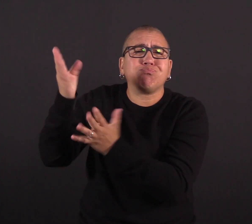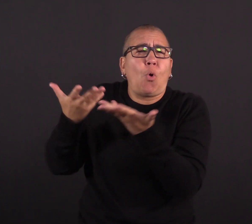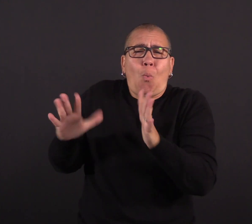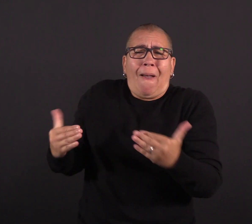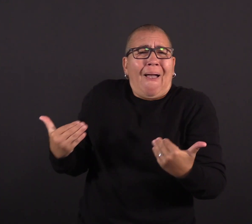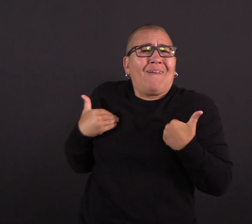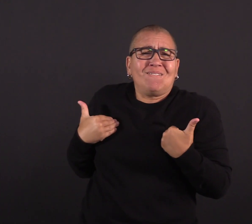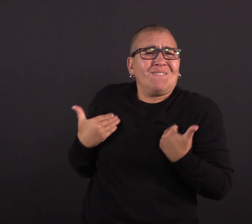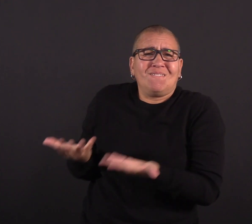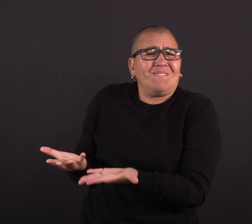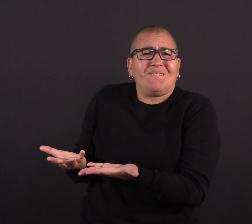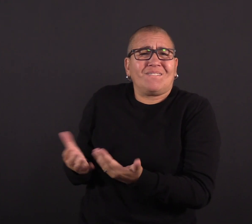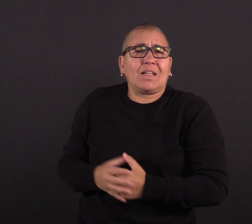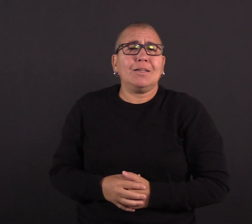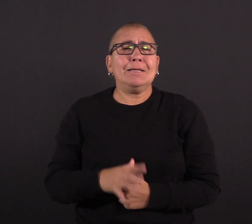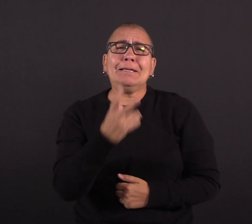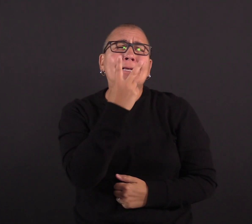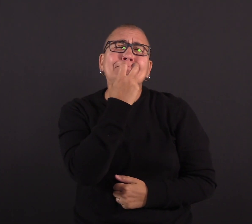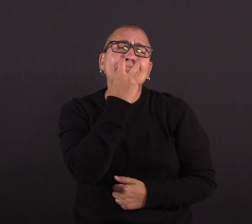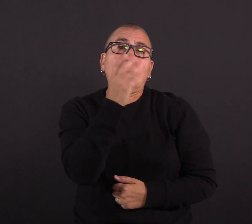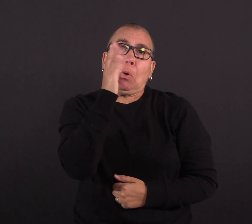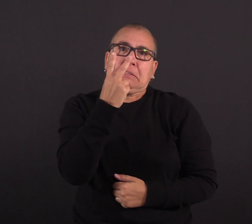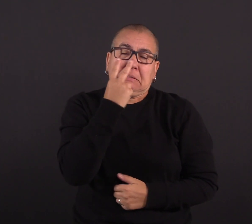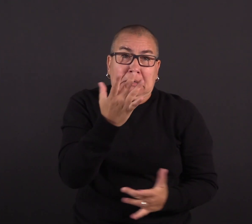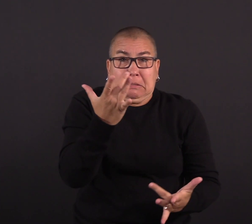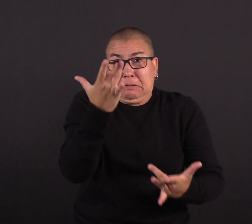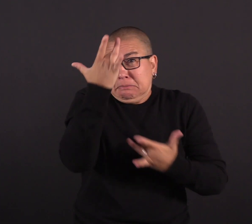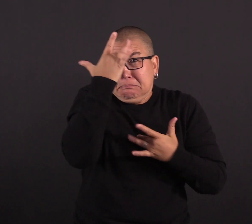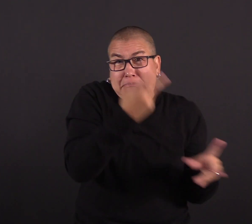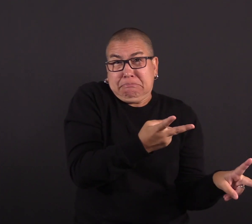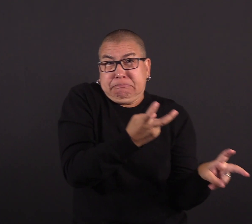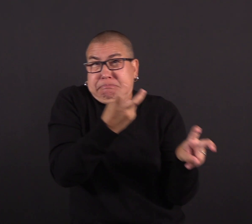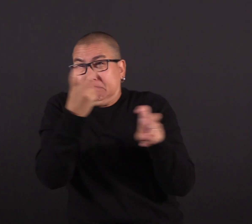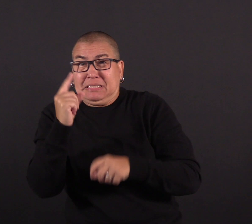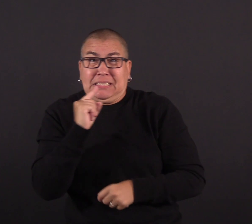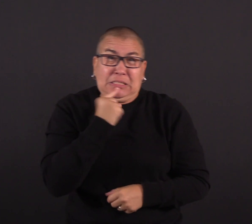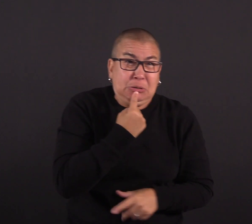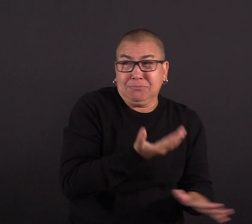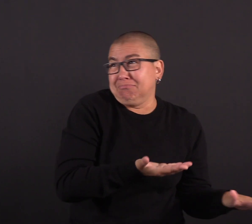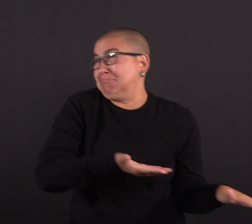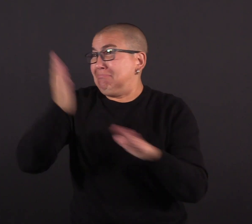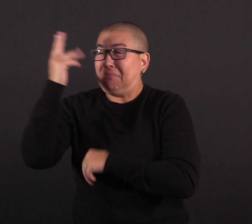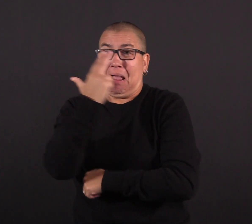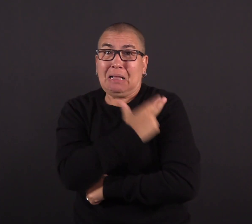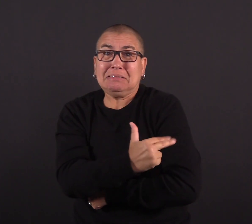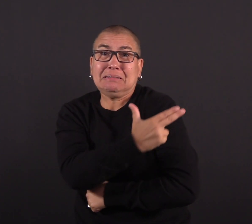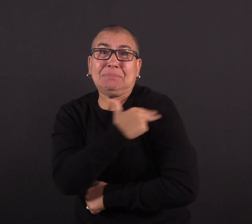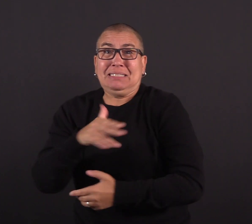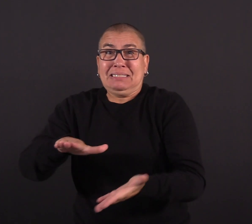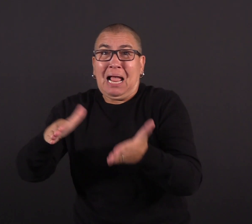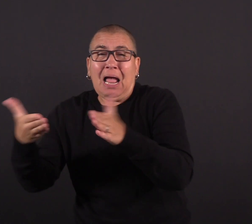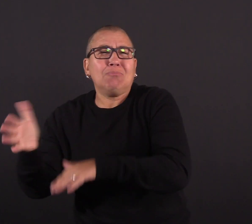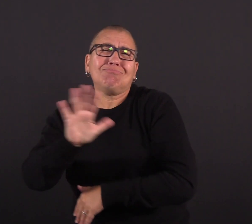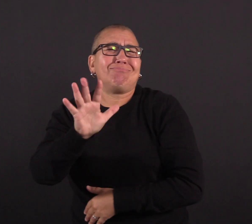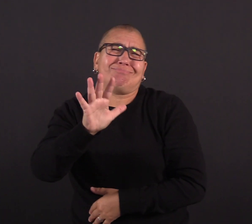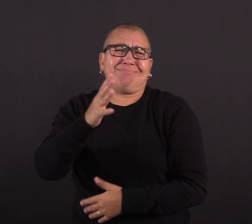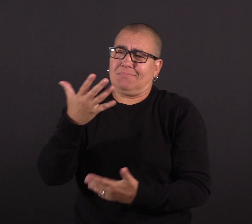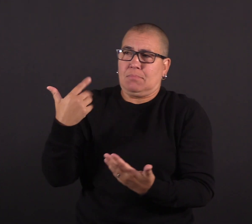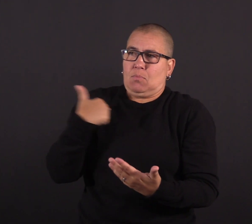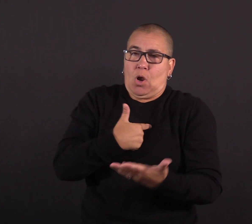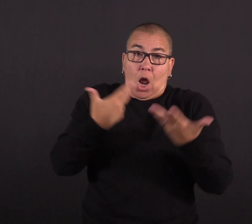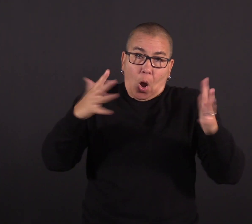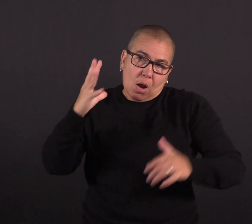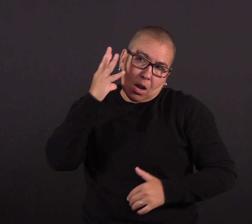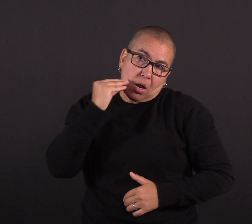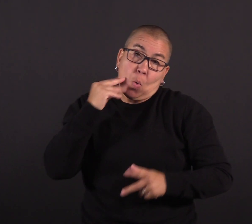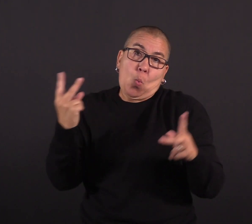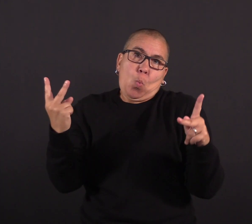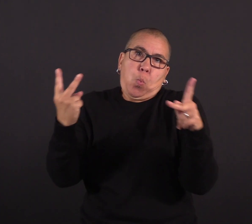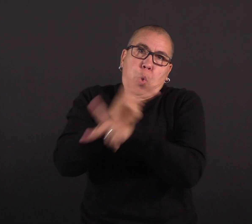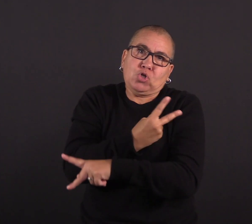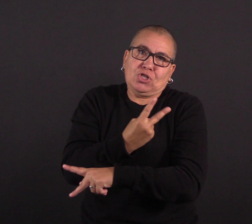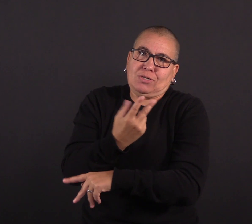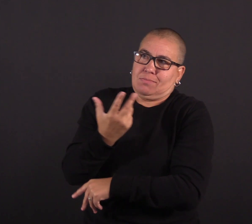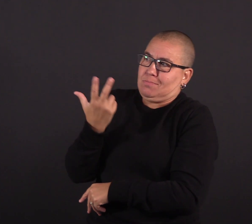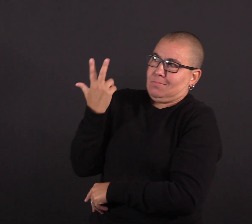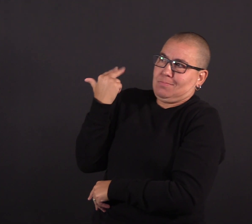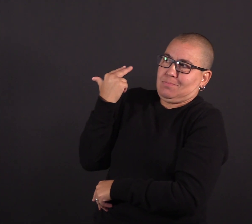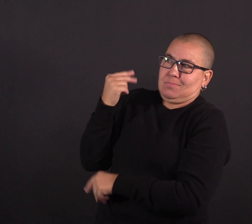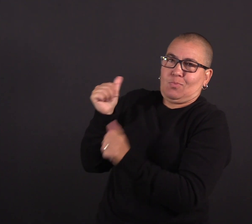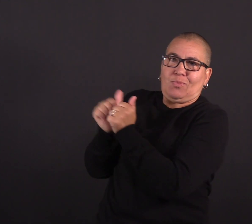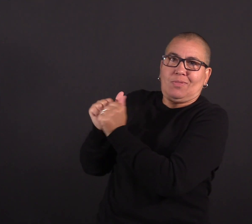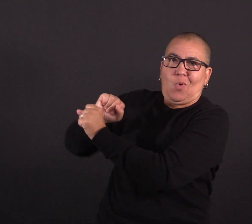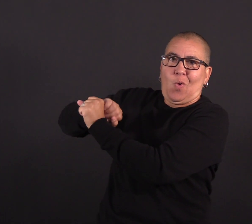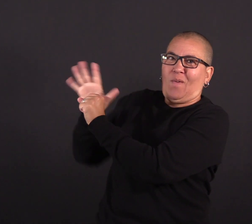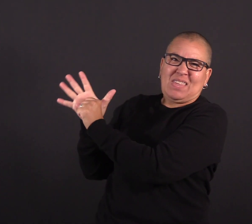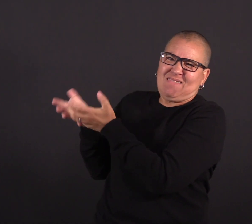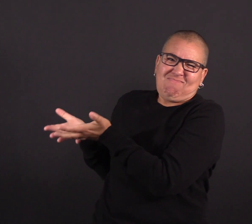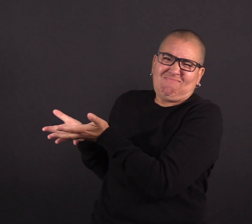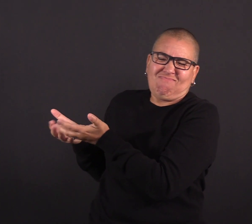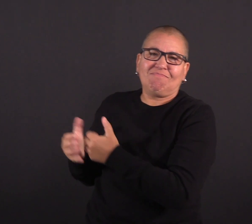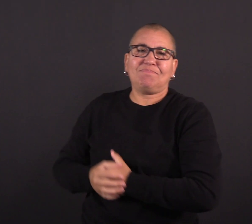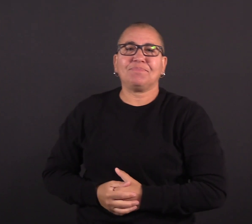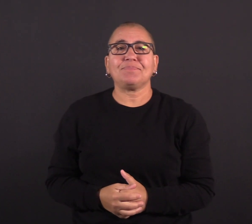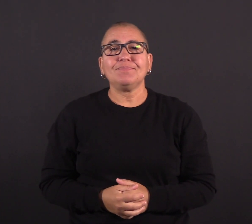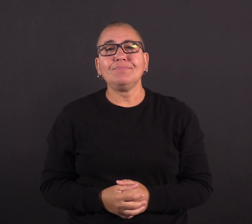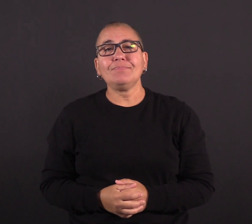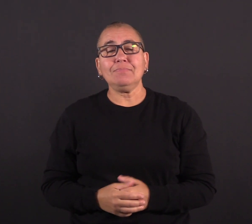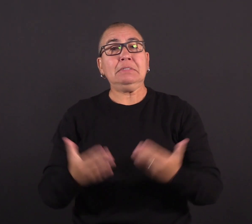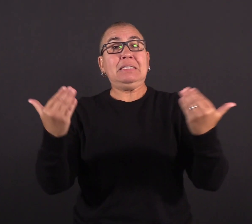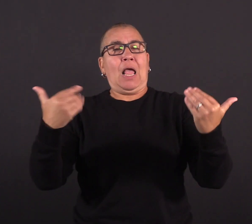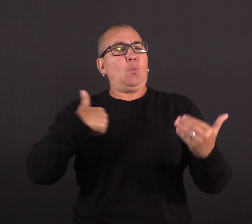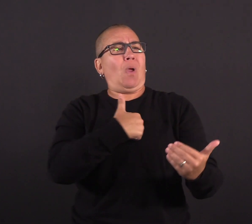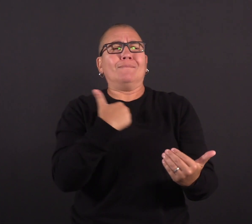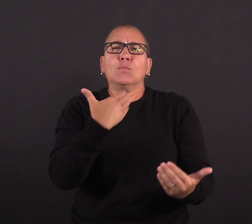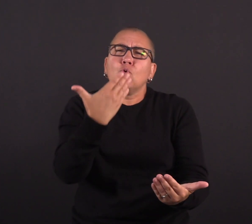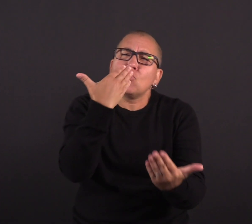community-level protection,” Fauci told the BBC in an interview last week.